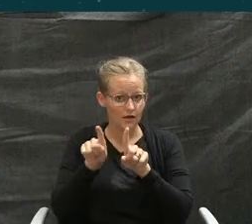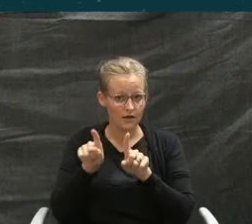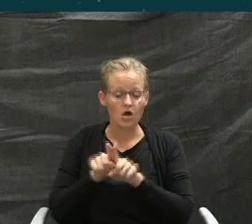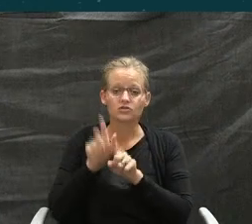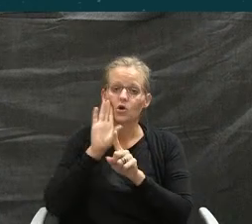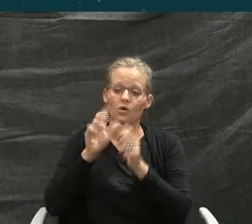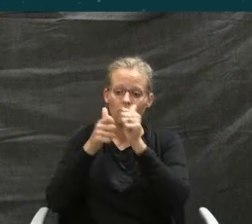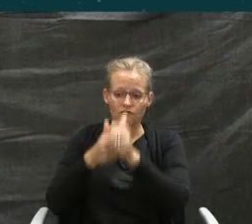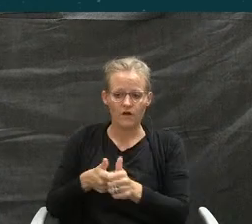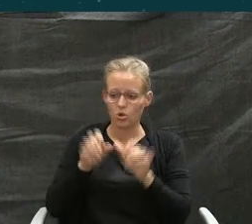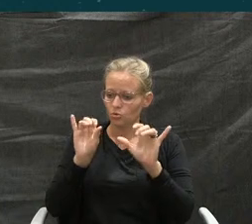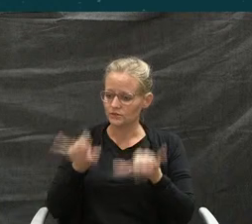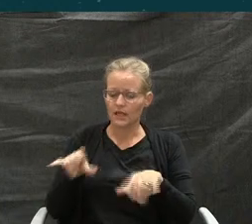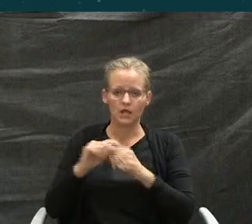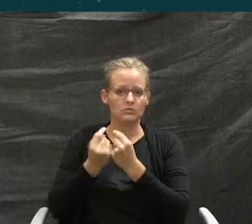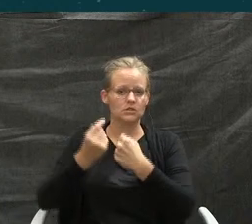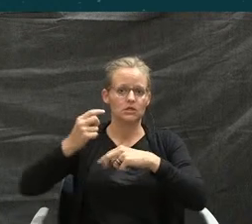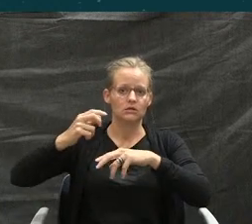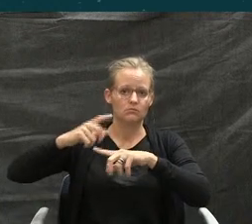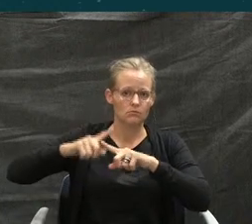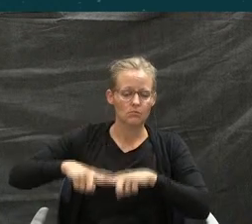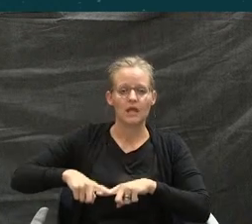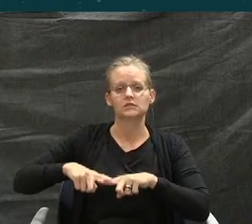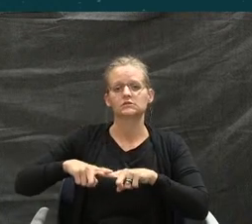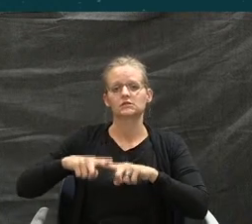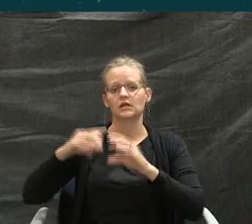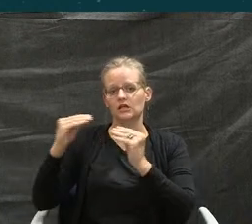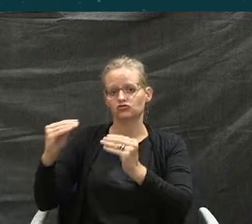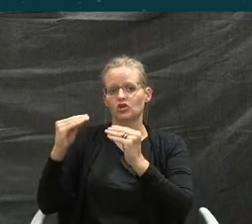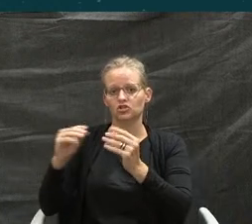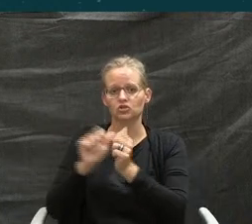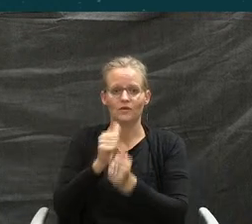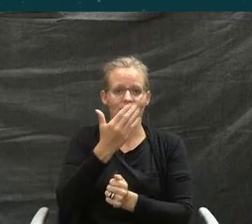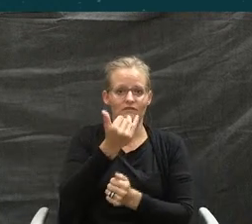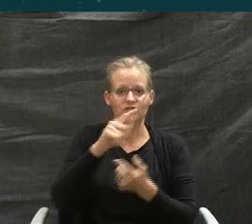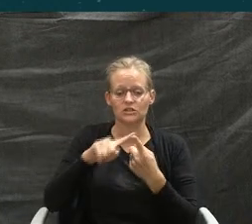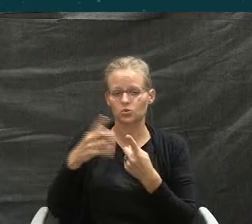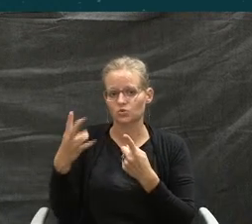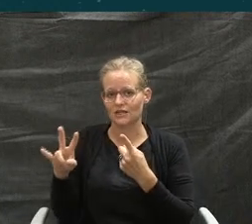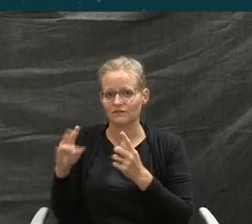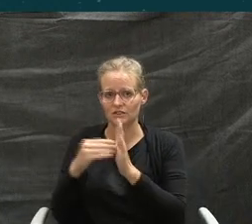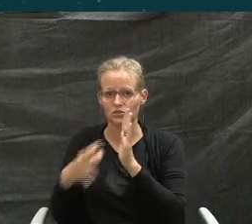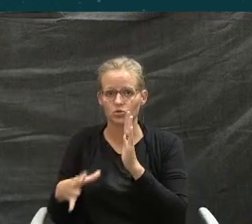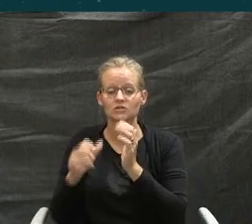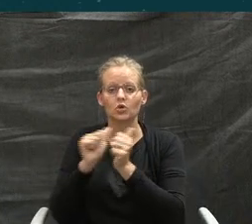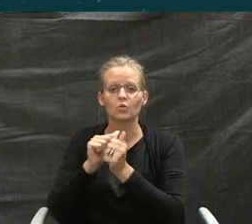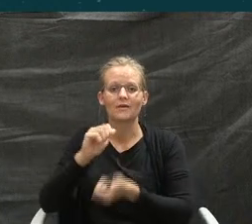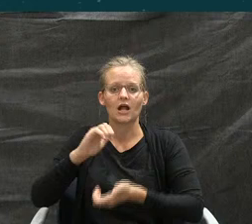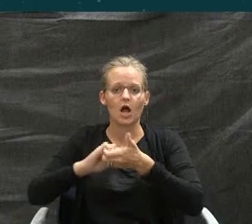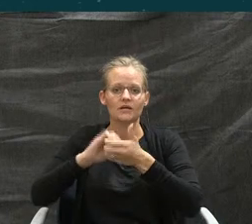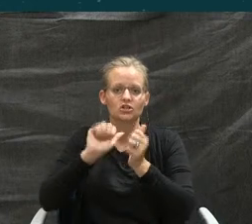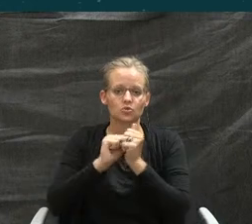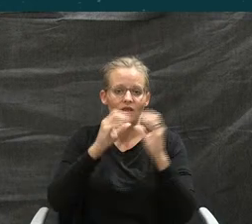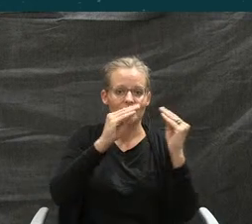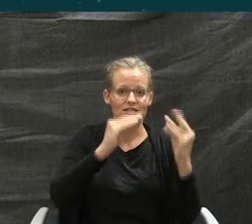based instruction in those 15 to 17 student pods, which could be a combination of teachers anpara guiding the instruction during the day.